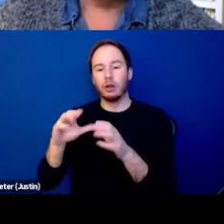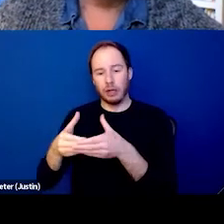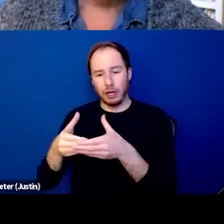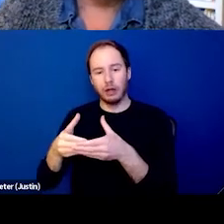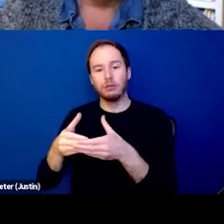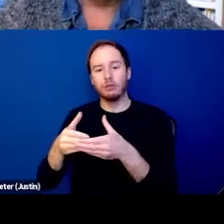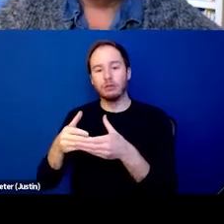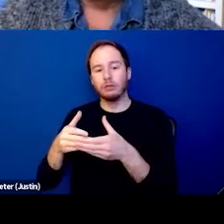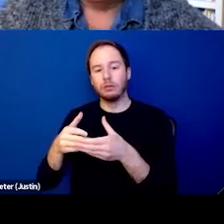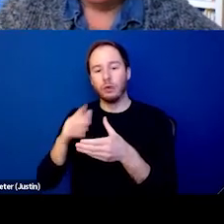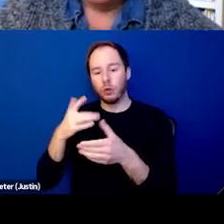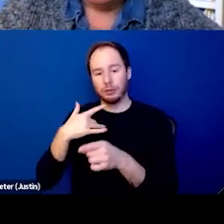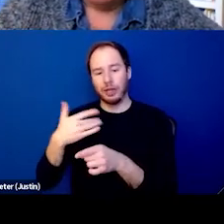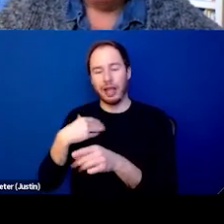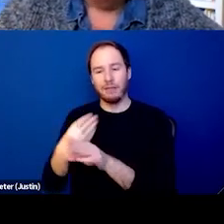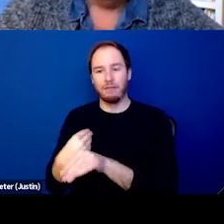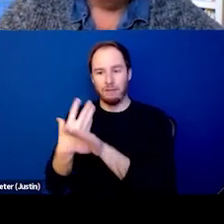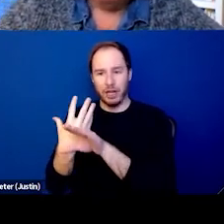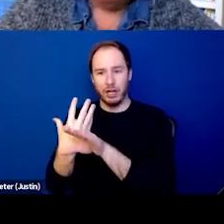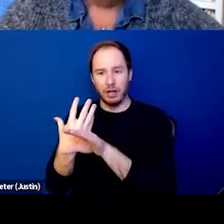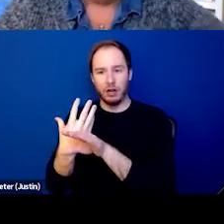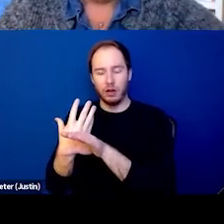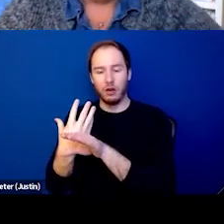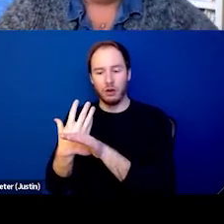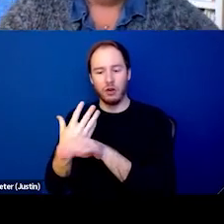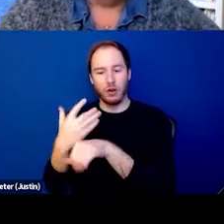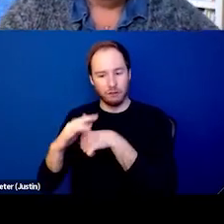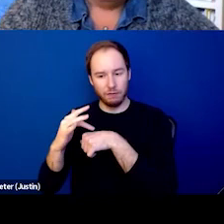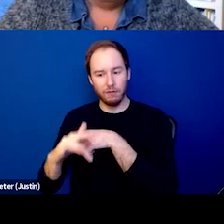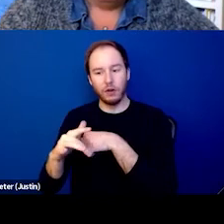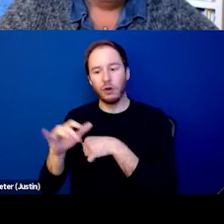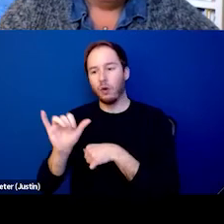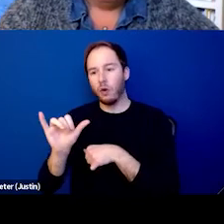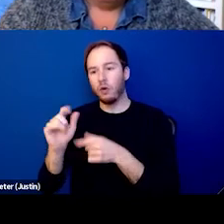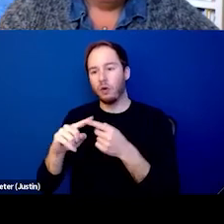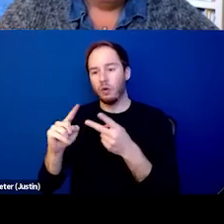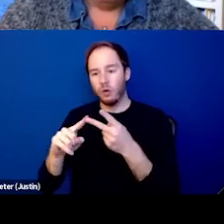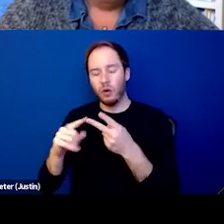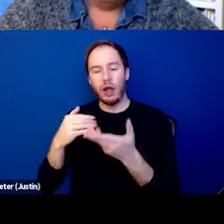will have video conferencing abilities. They'll also have tribal liaisons.